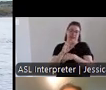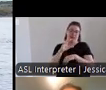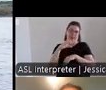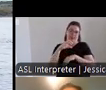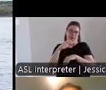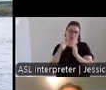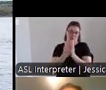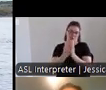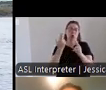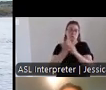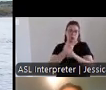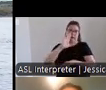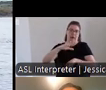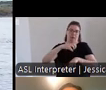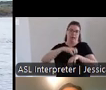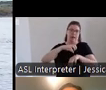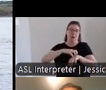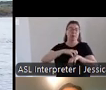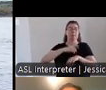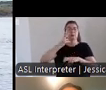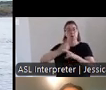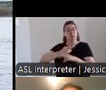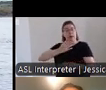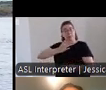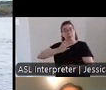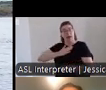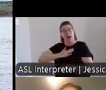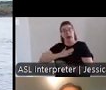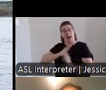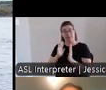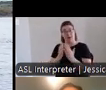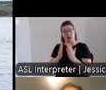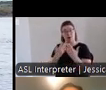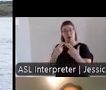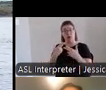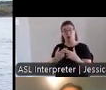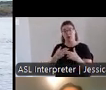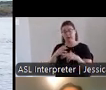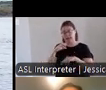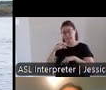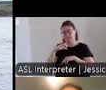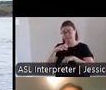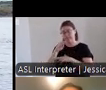And so right now, I'm on the homepage of my Manifold book. It's called Manifold Key Concepts for Accessibility.